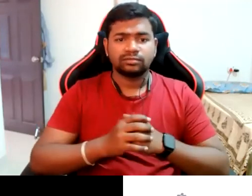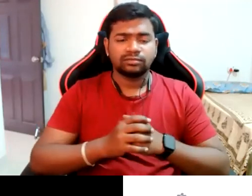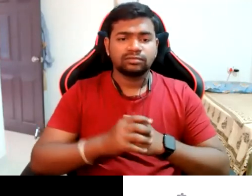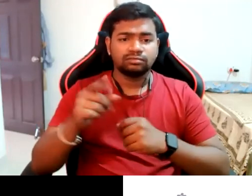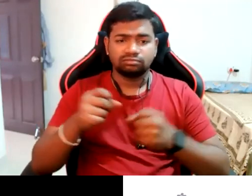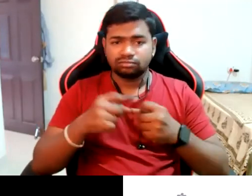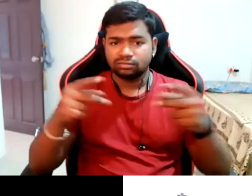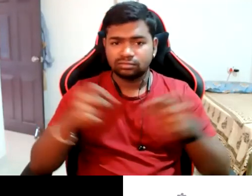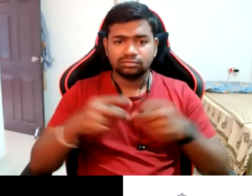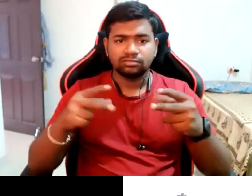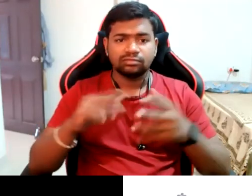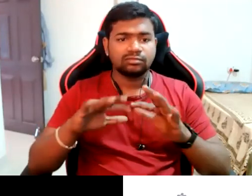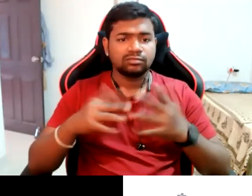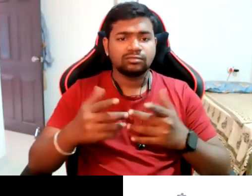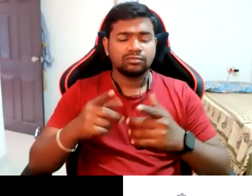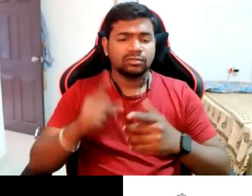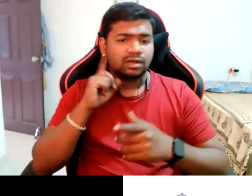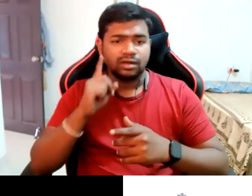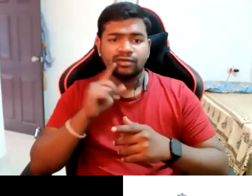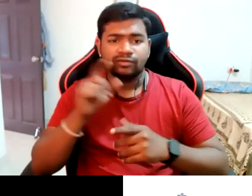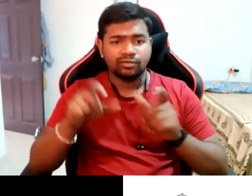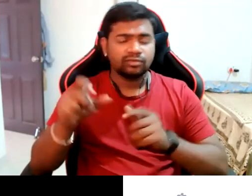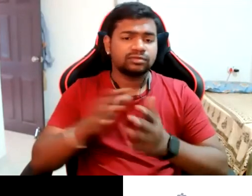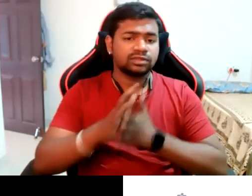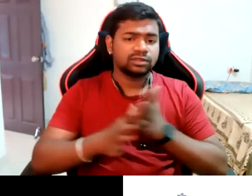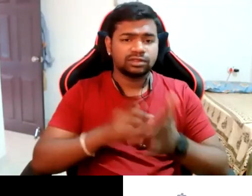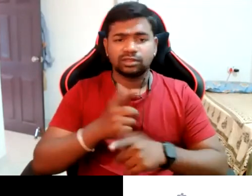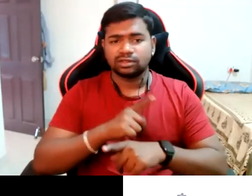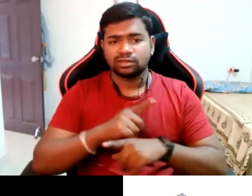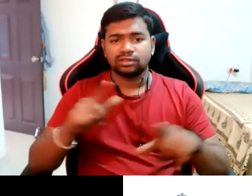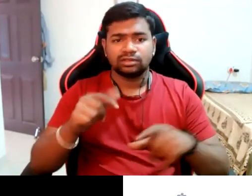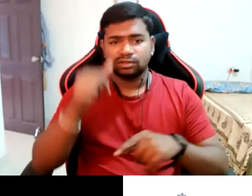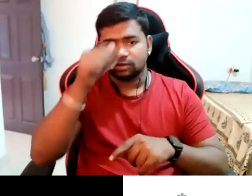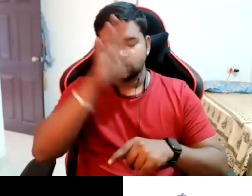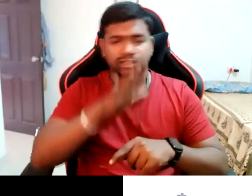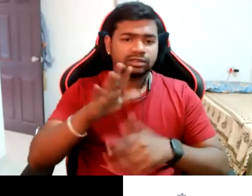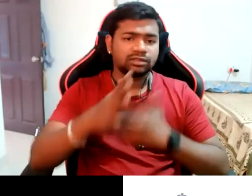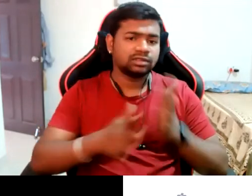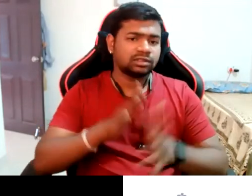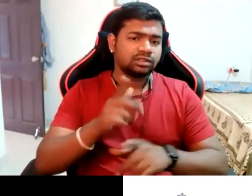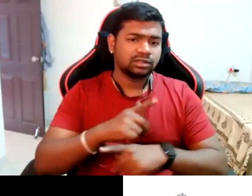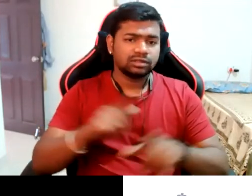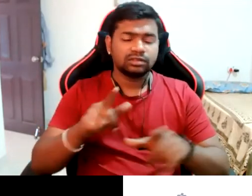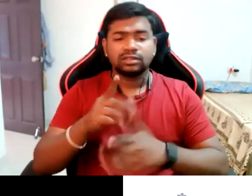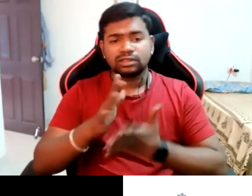entirely on the Indian Sign Language and then the sign language as a number of variations and so like the